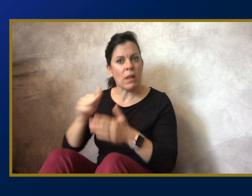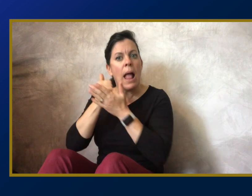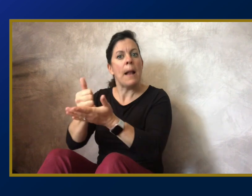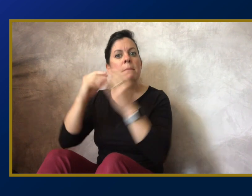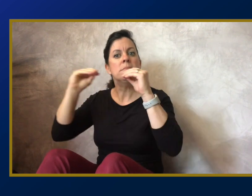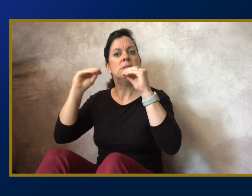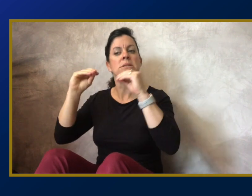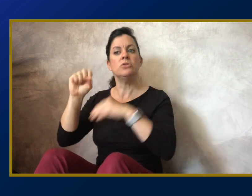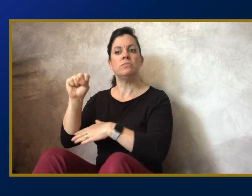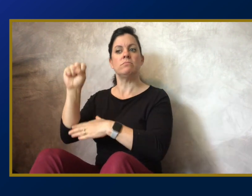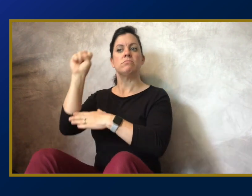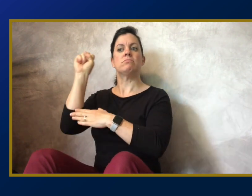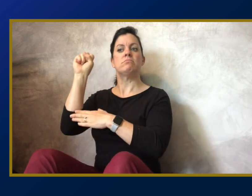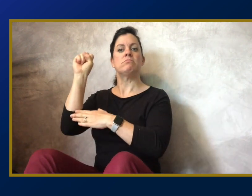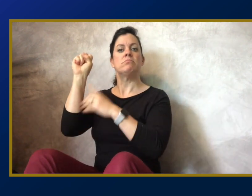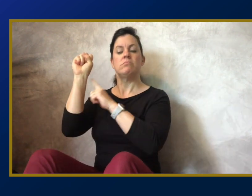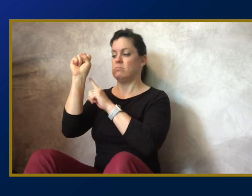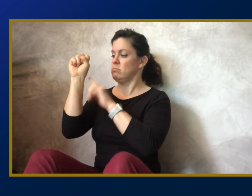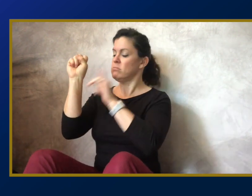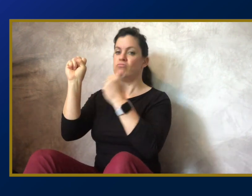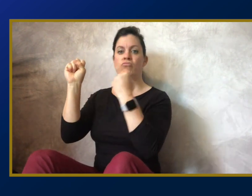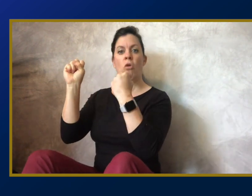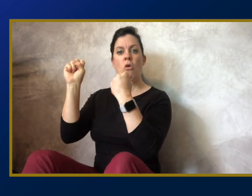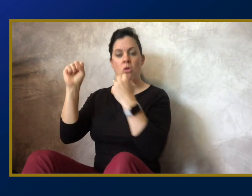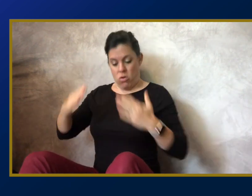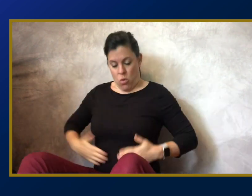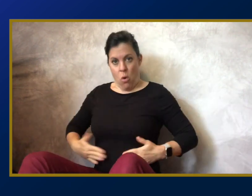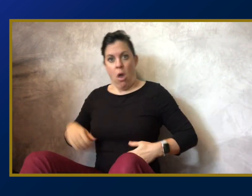working on holding their head up and helping to strengthen their core. Just side to side. That way